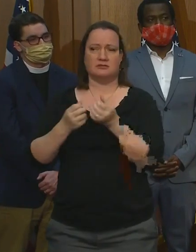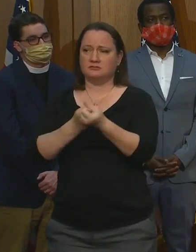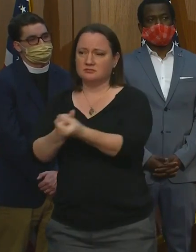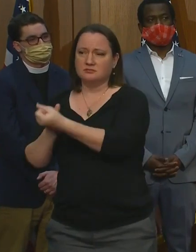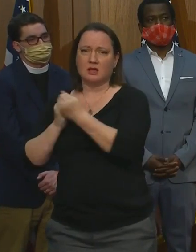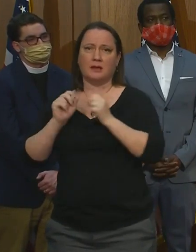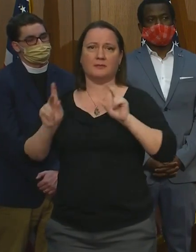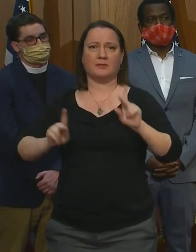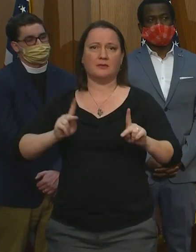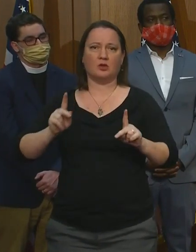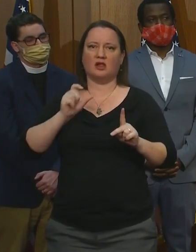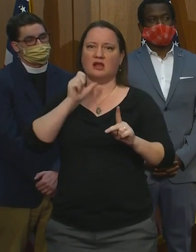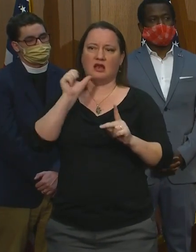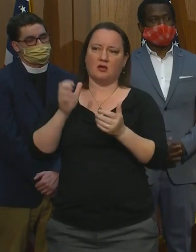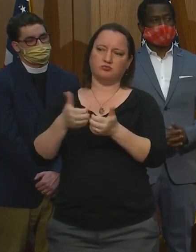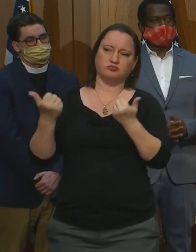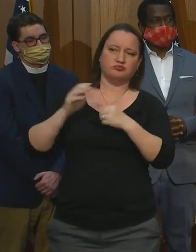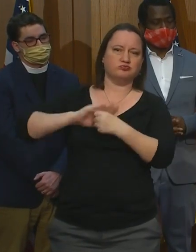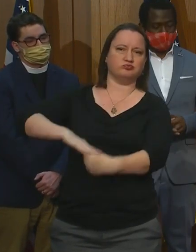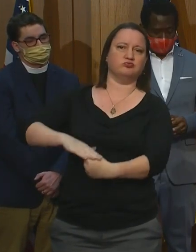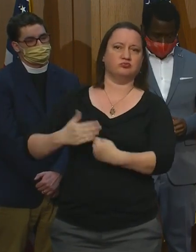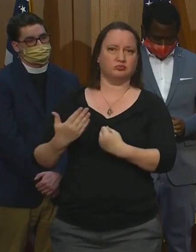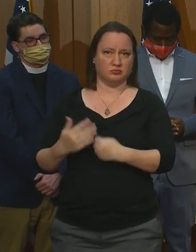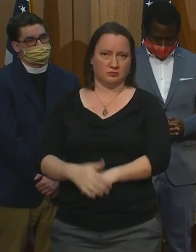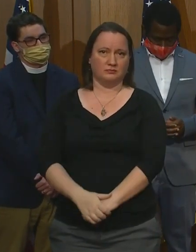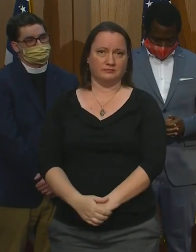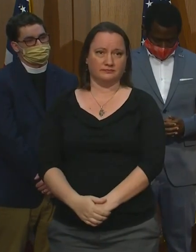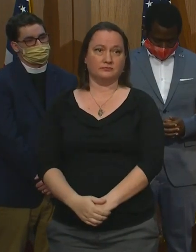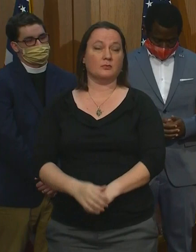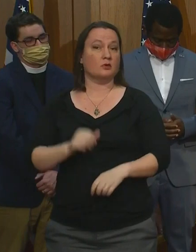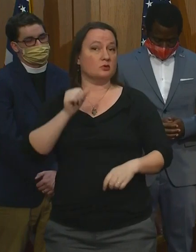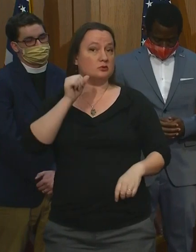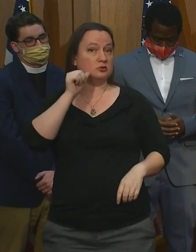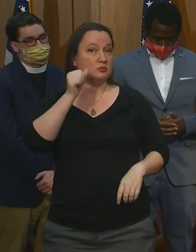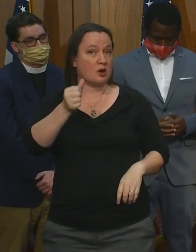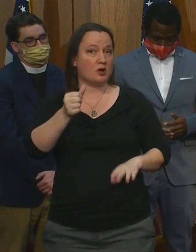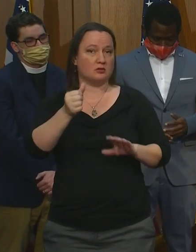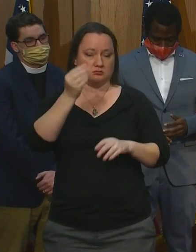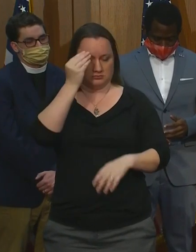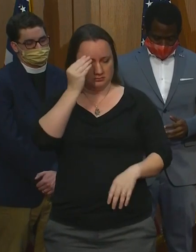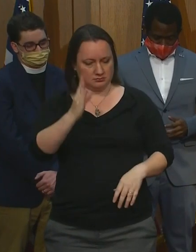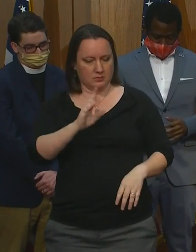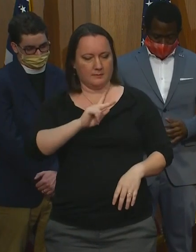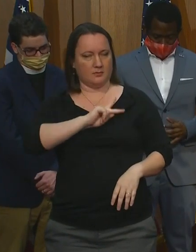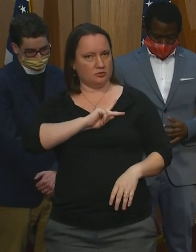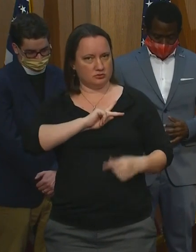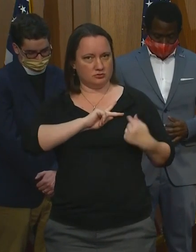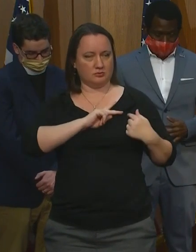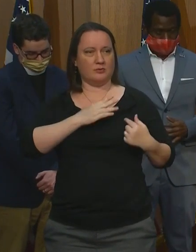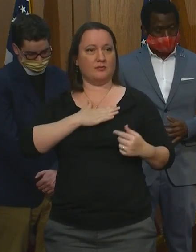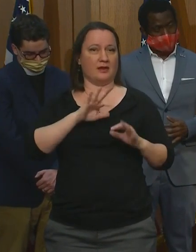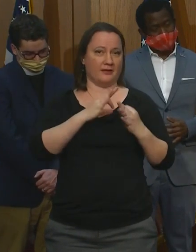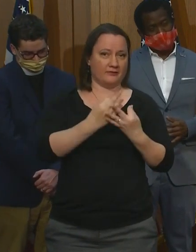ENTITIES UP AND NOT TEAR PEOPLE AND COMMUNITIES DOWN. I AND SO-